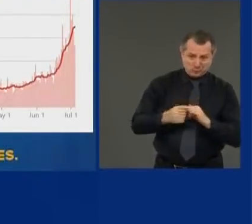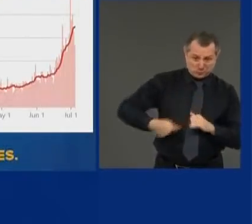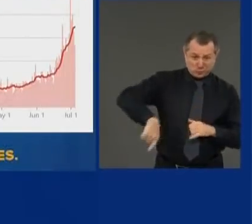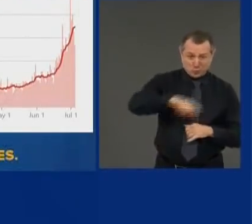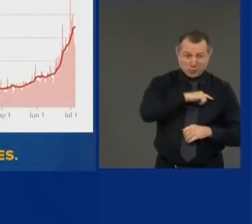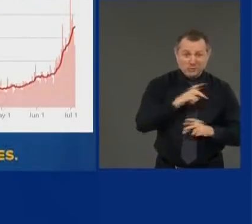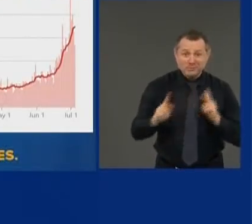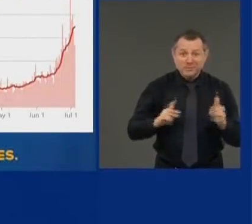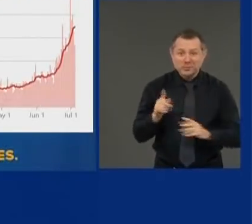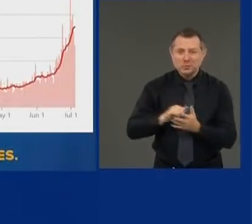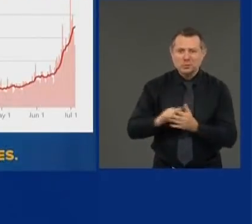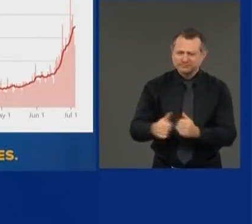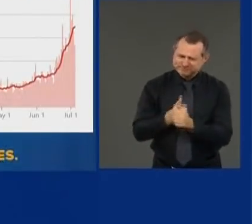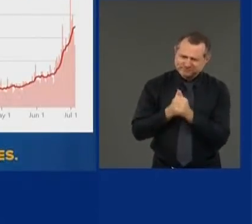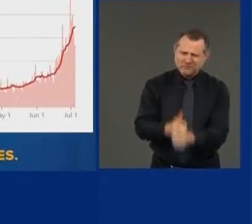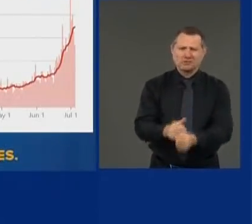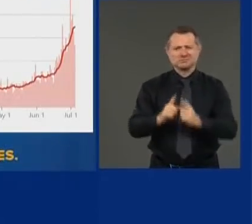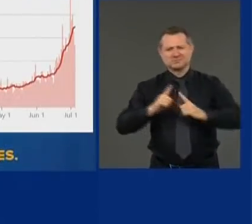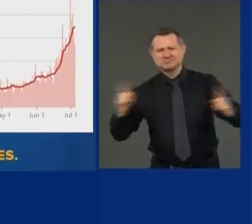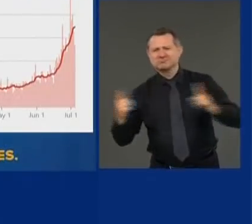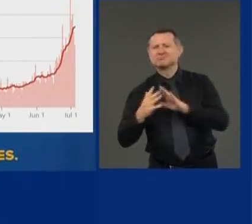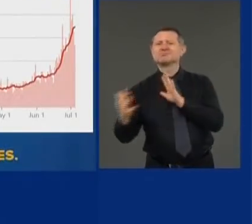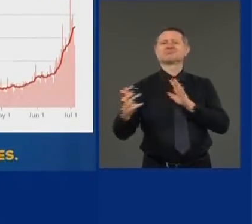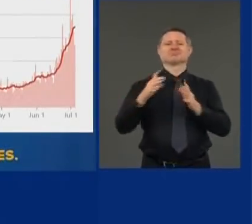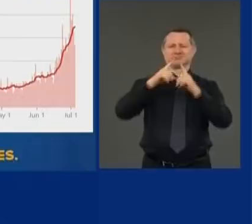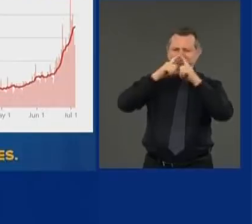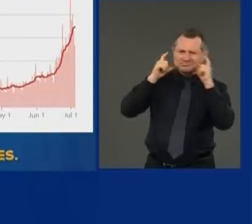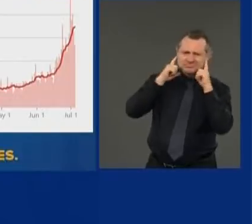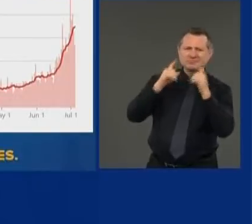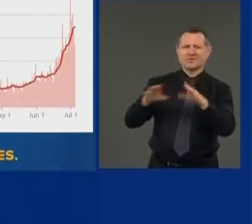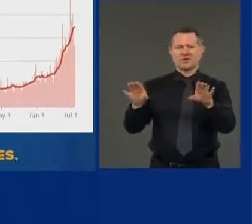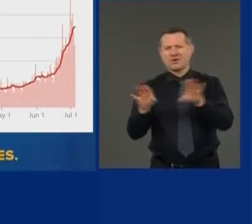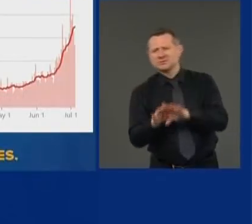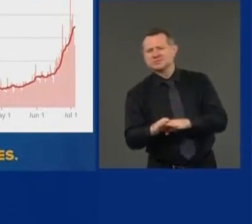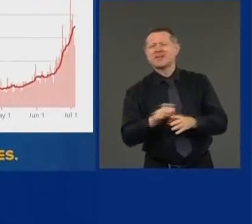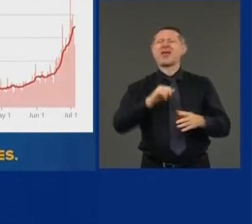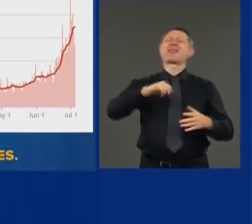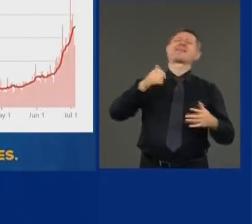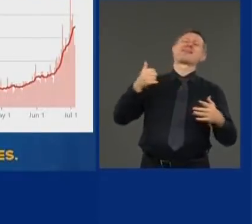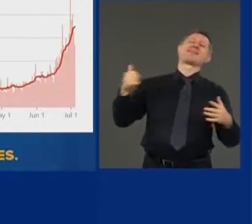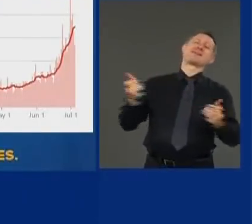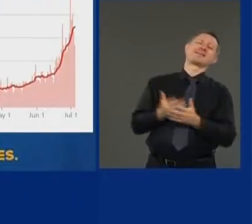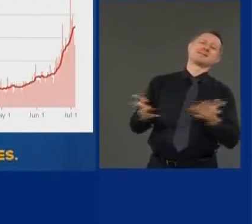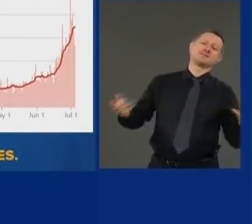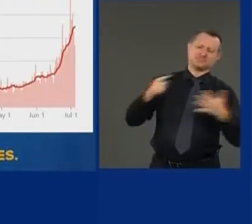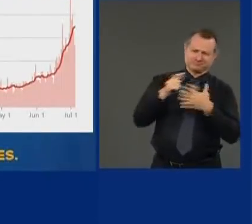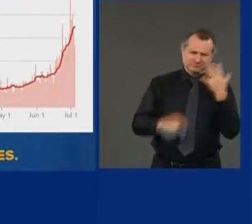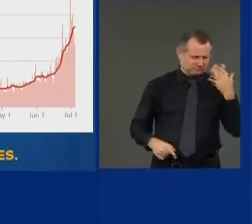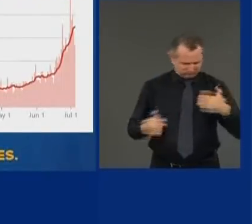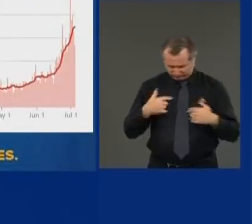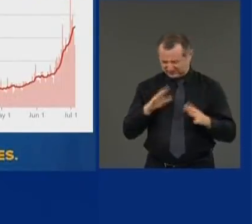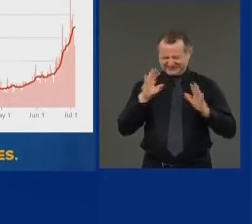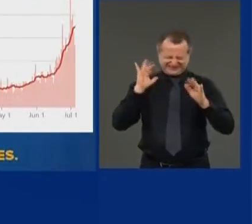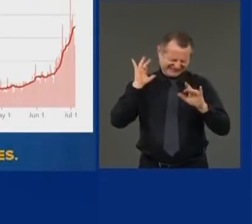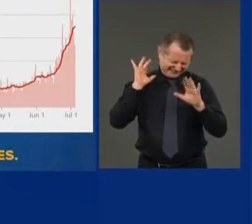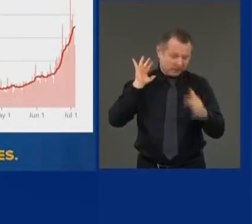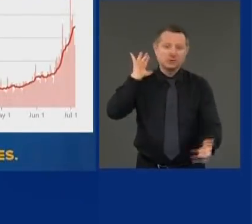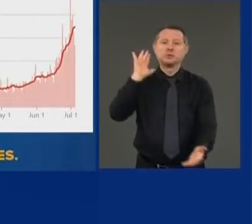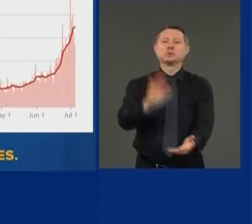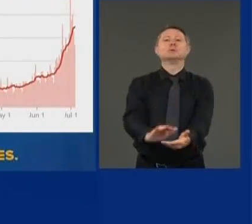PLATEAU BECAUSE GOD SAID PLATEAU, IT PLATEAUED BECAUSE WE DID MASKS AND SOCIAL DISTANCING